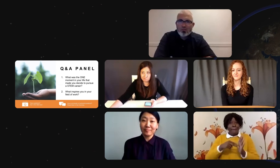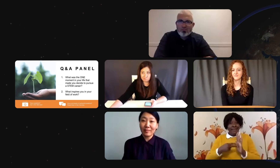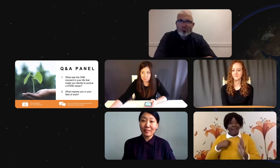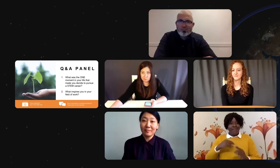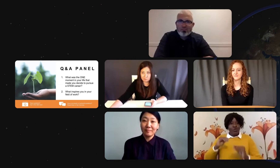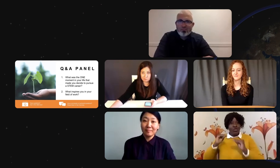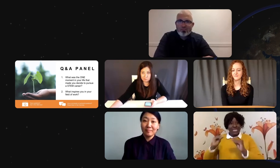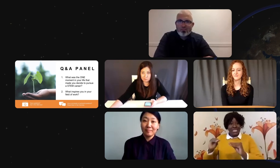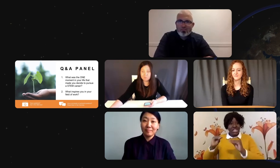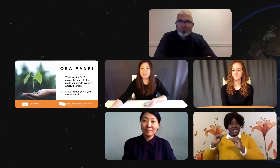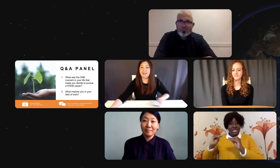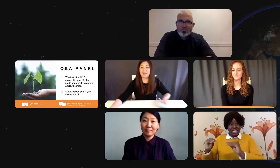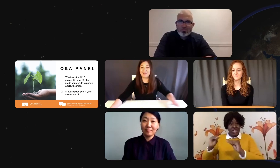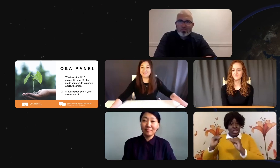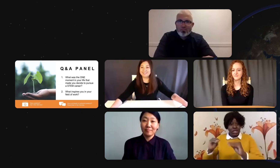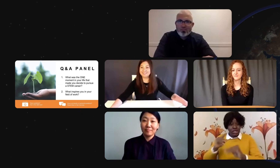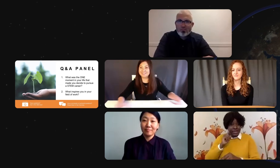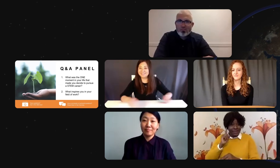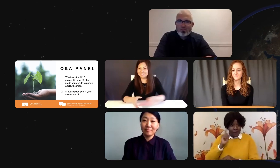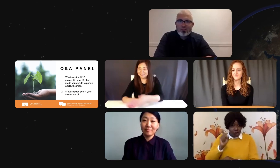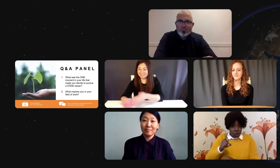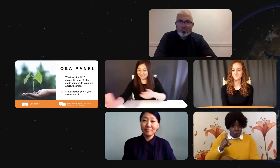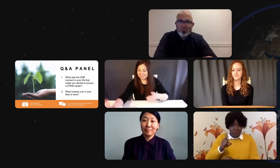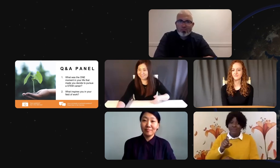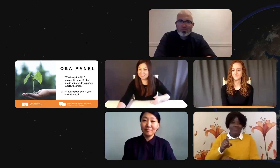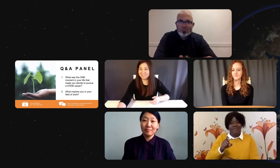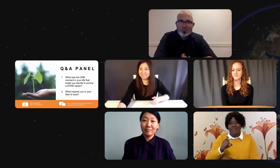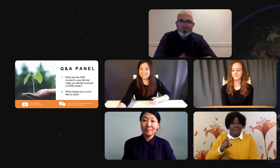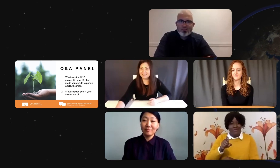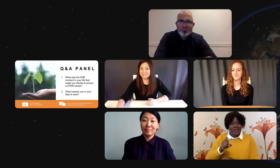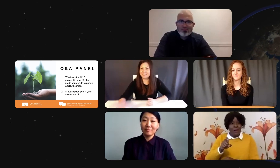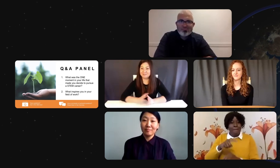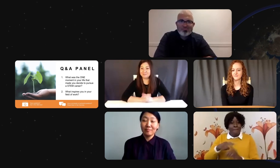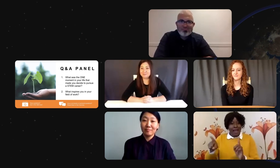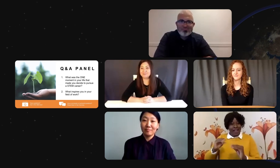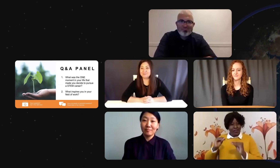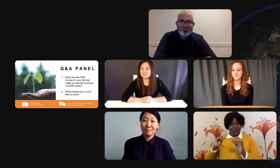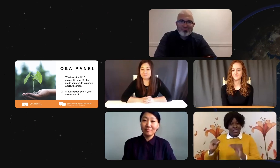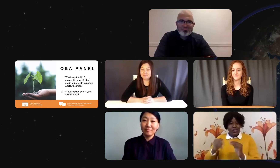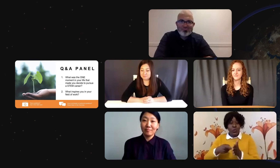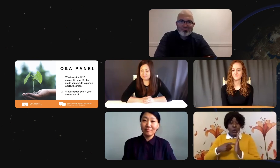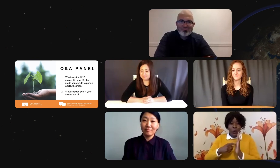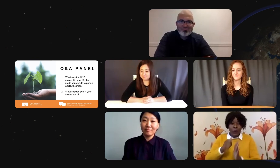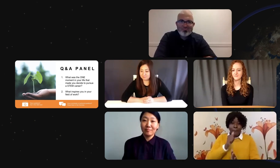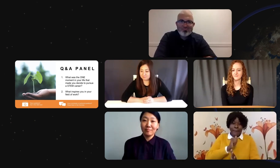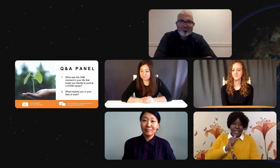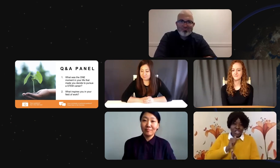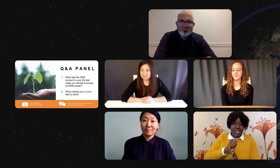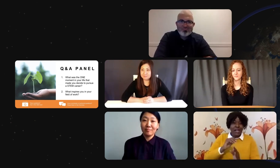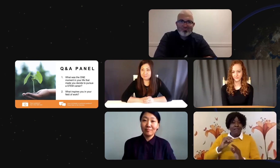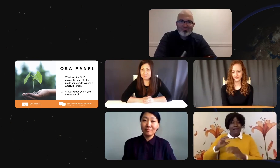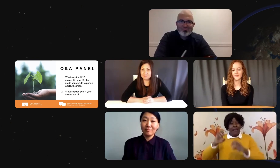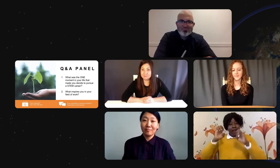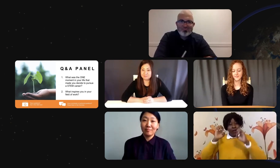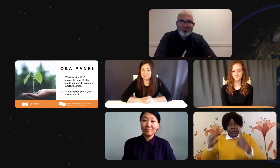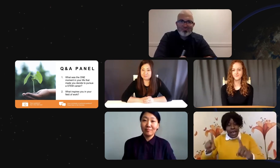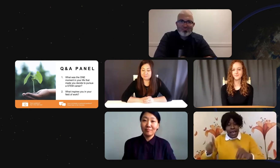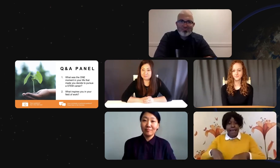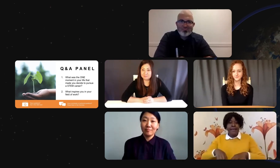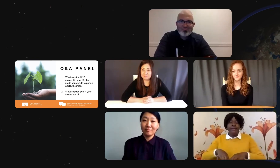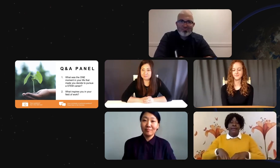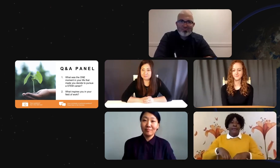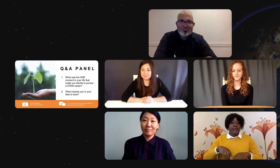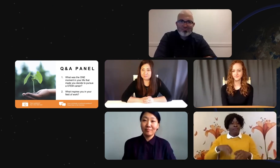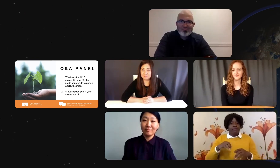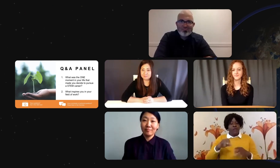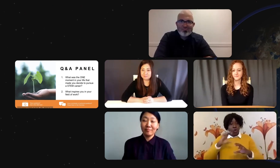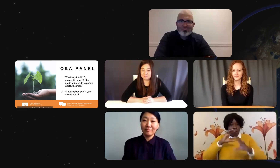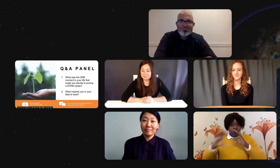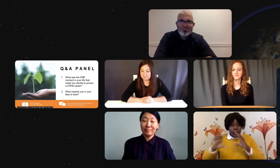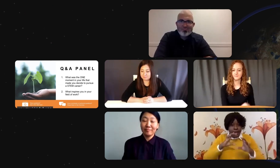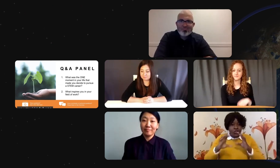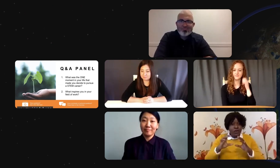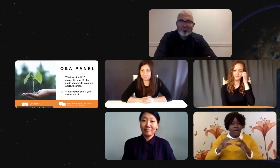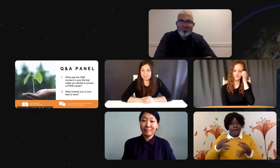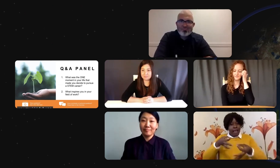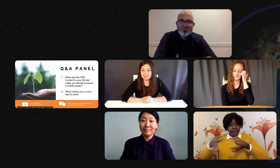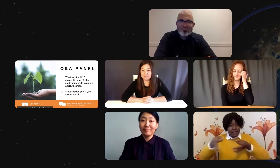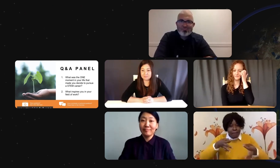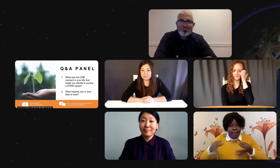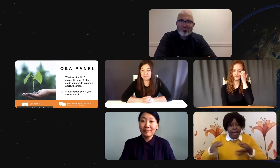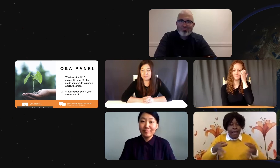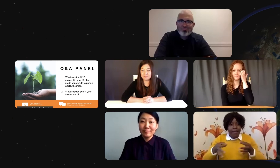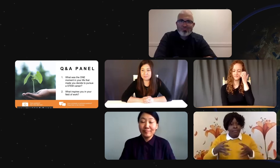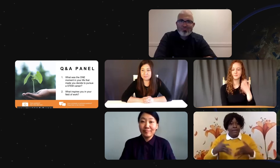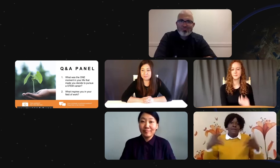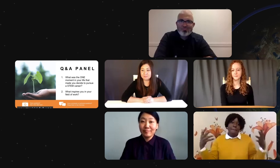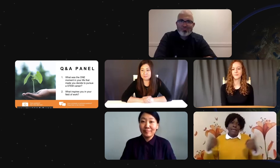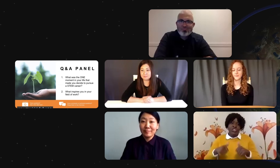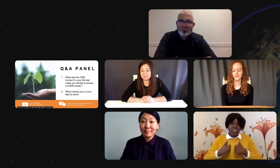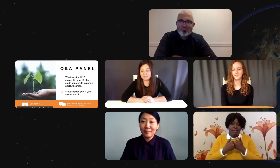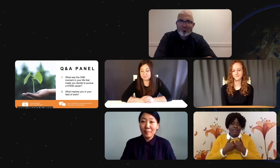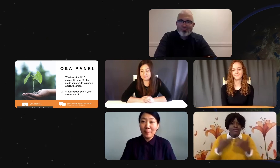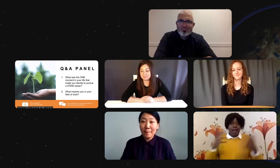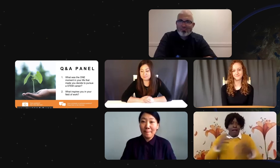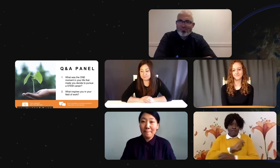Because when others haven't gone to graduate school, they haven't learned some of the patience.